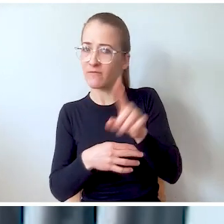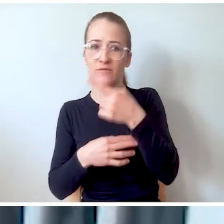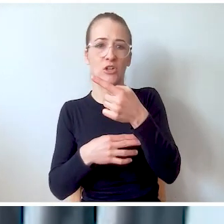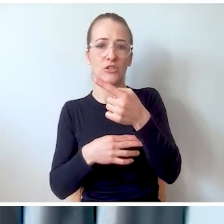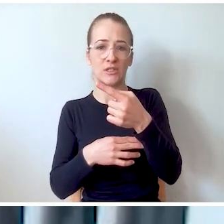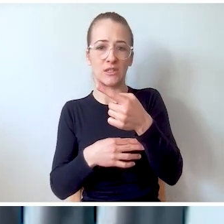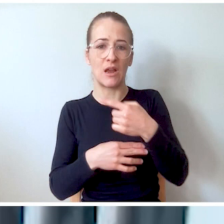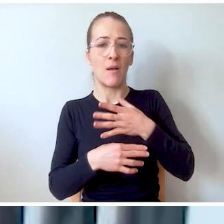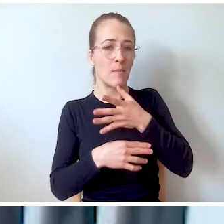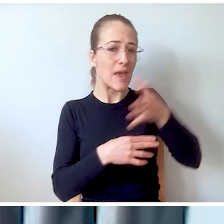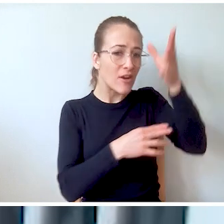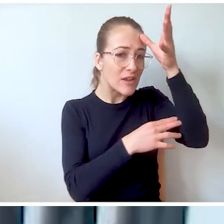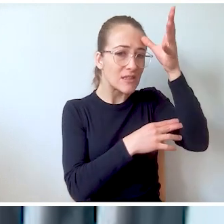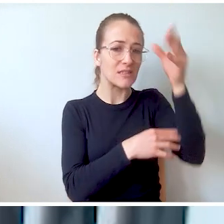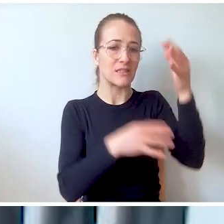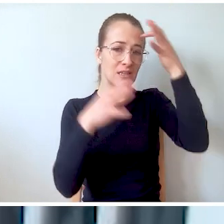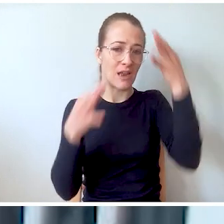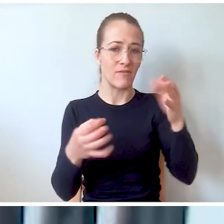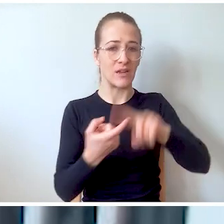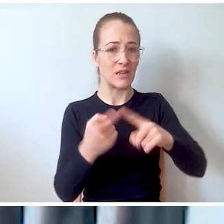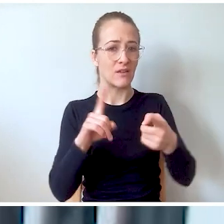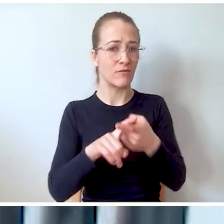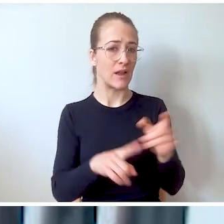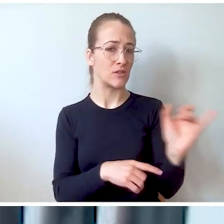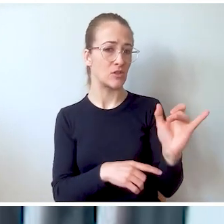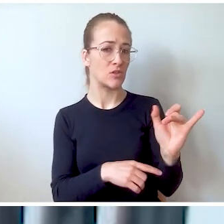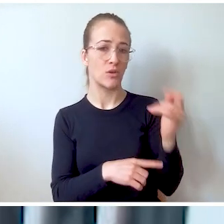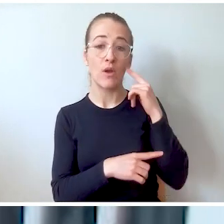and my parents and certainly my friends as well. And for me to deny that